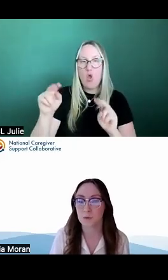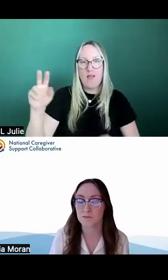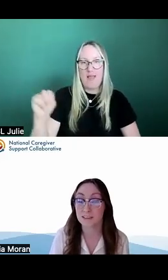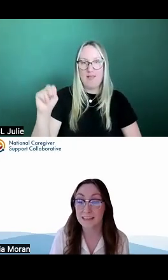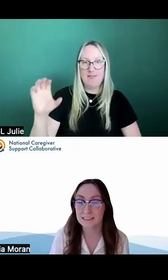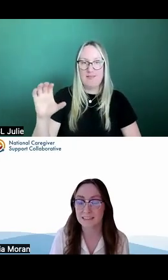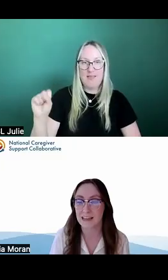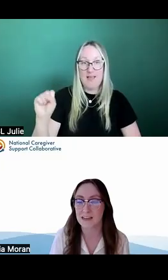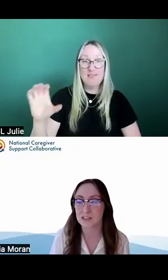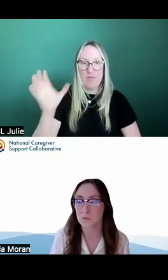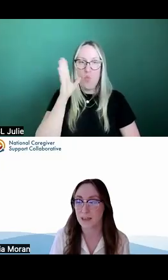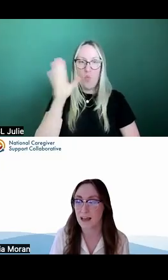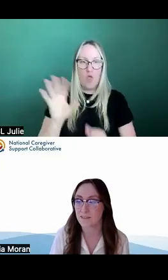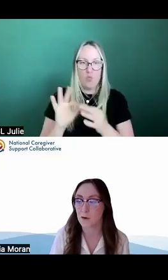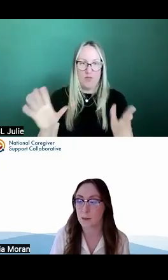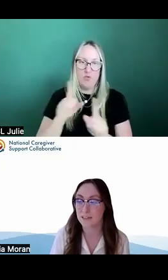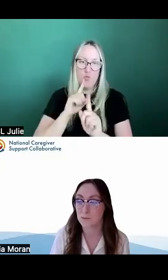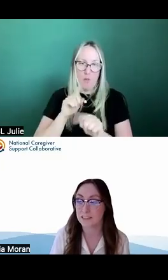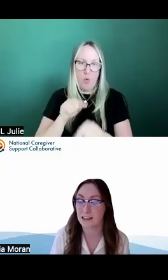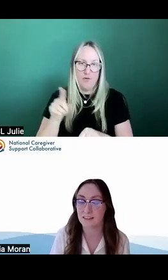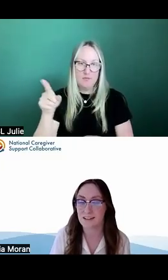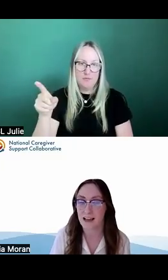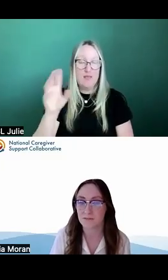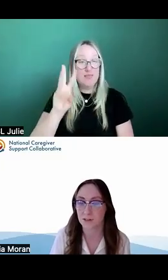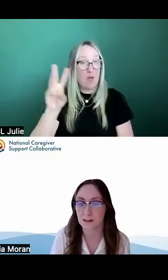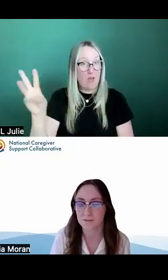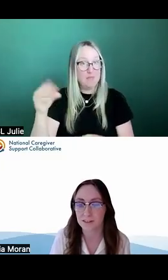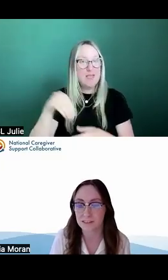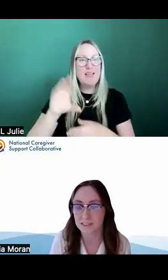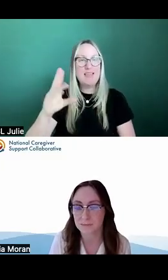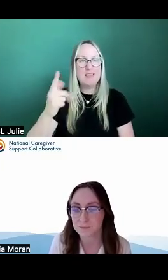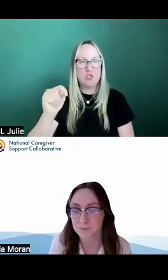will be released and we have that website once again in the chat for your reference.